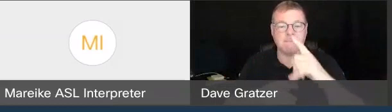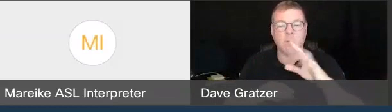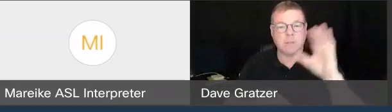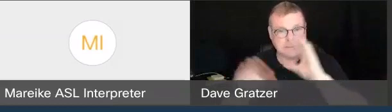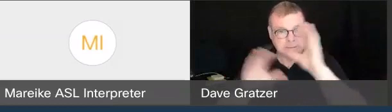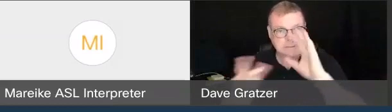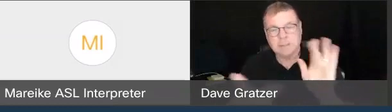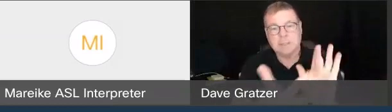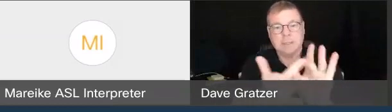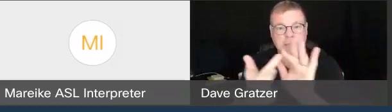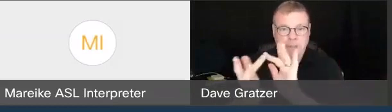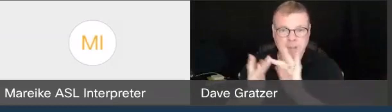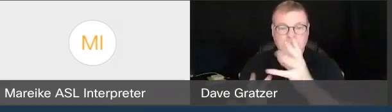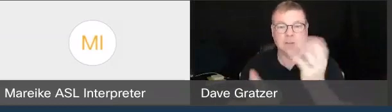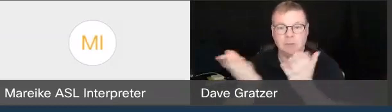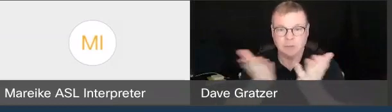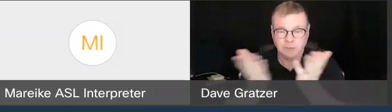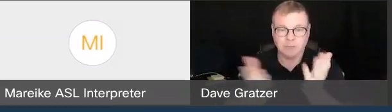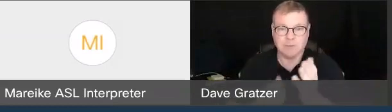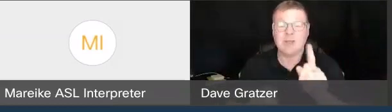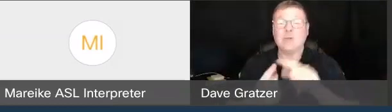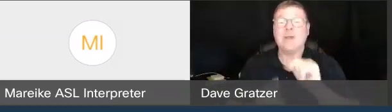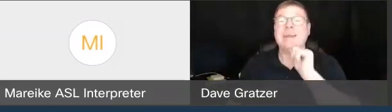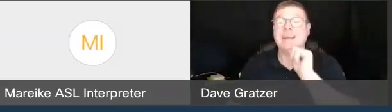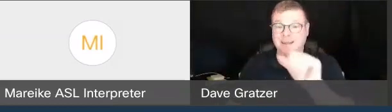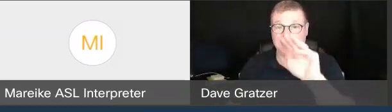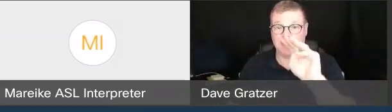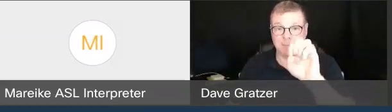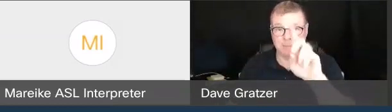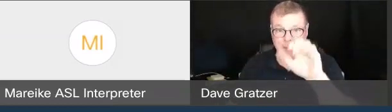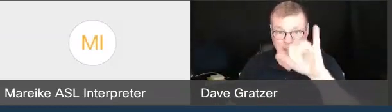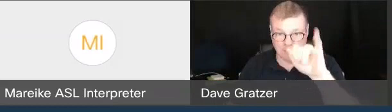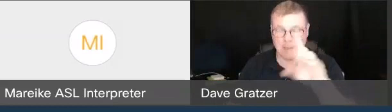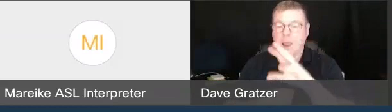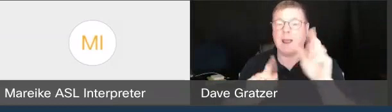and service, particularly to non-Medicaid and non-insured clients. And then